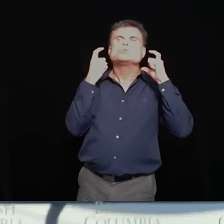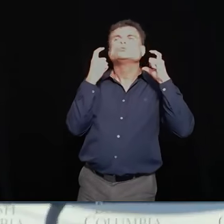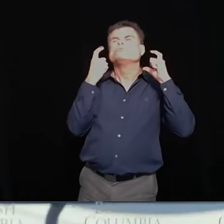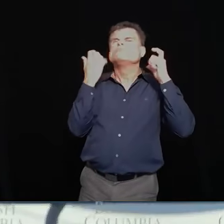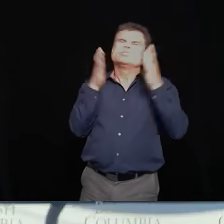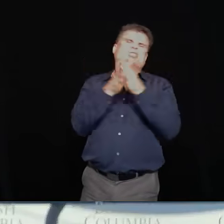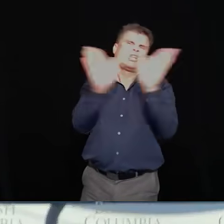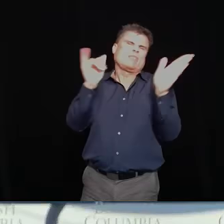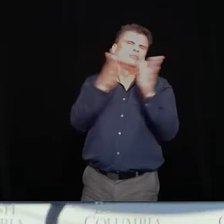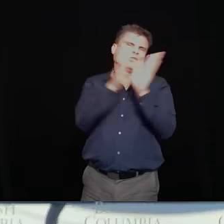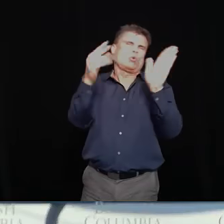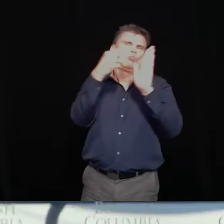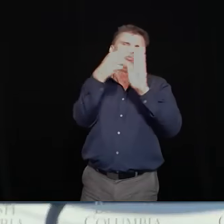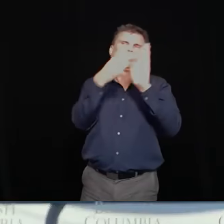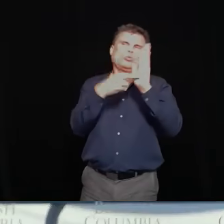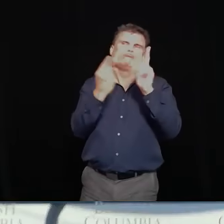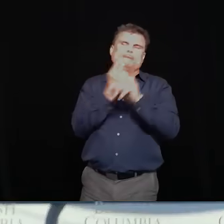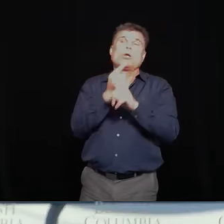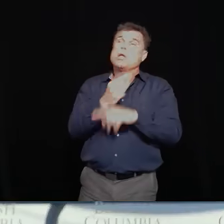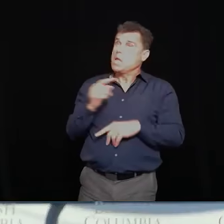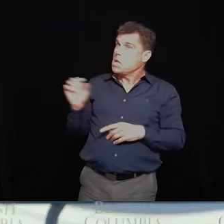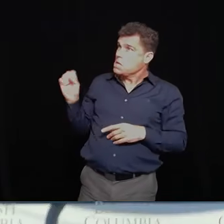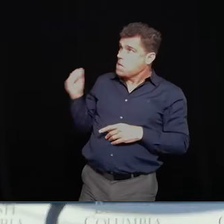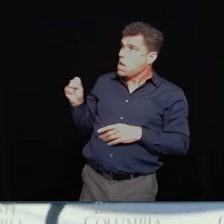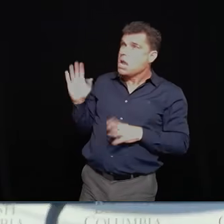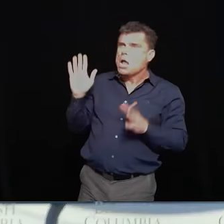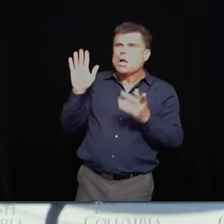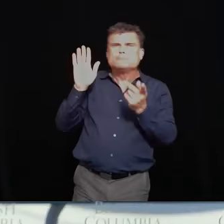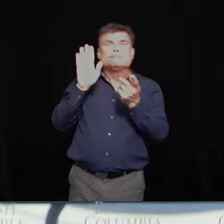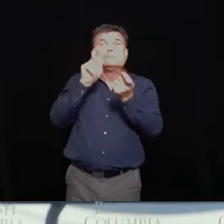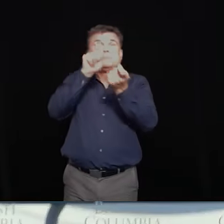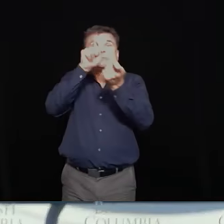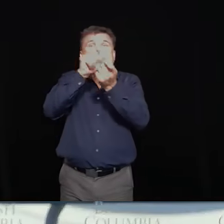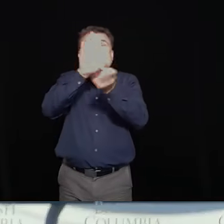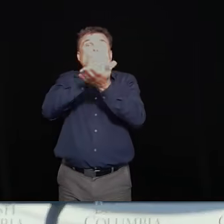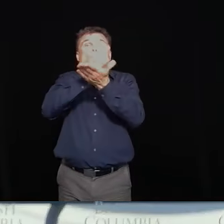That means we have to keep that group small. The same group of people.